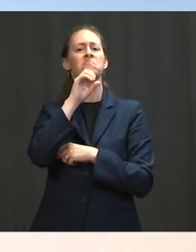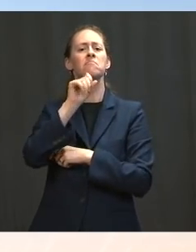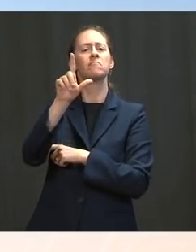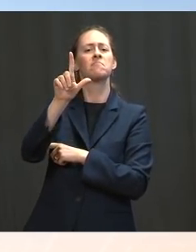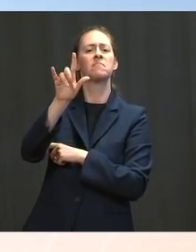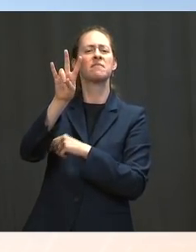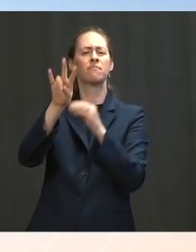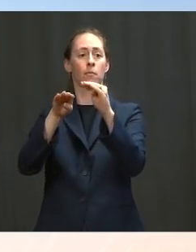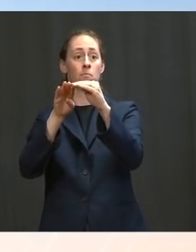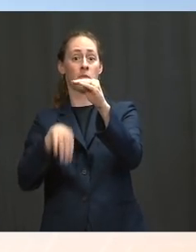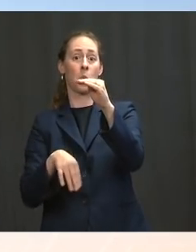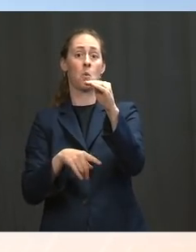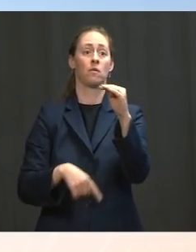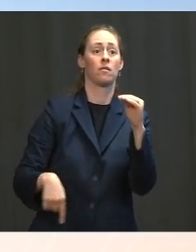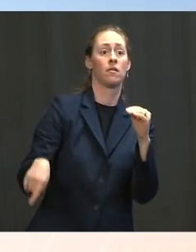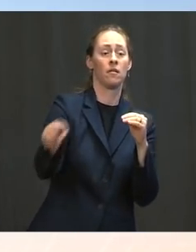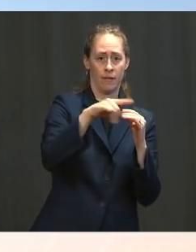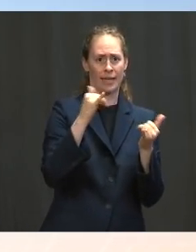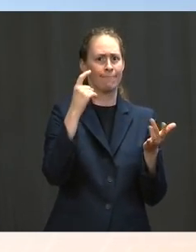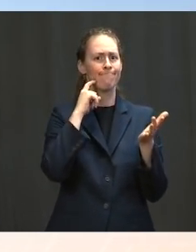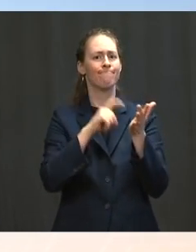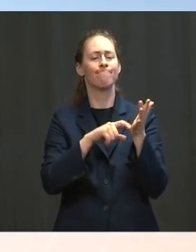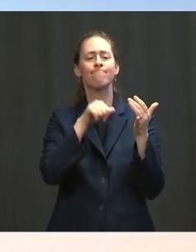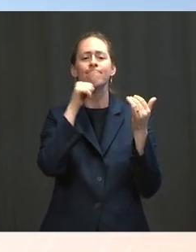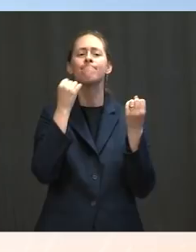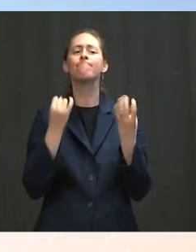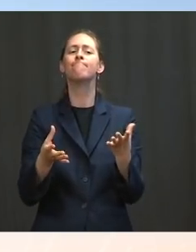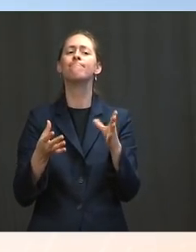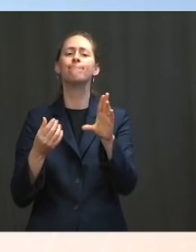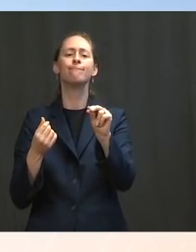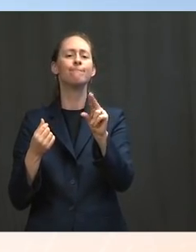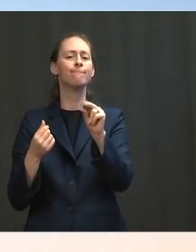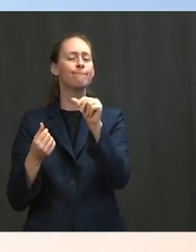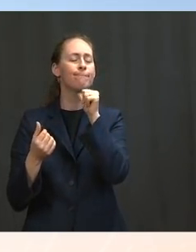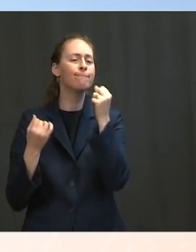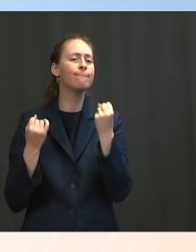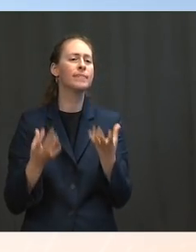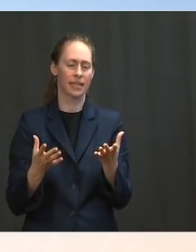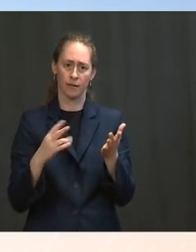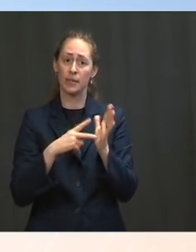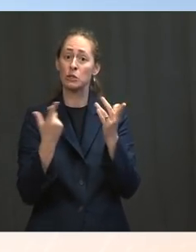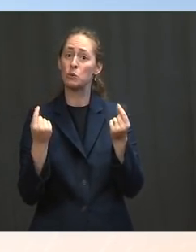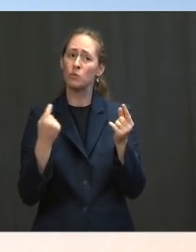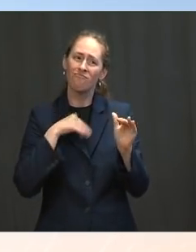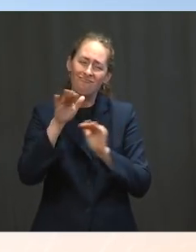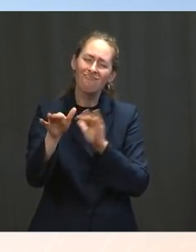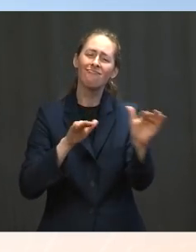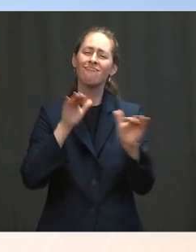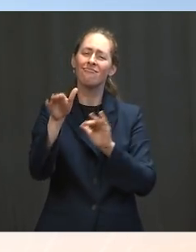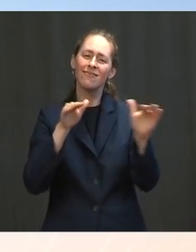than people who are 27 and older. And we believe that we need to continue to press to get more people in the country vaccinated,